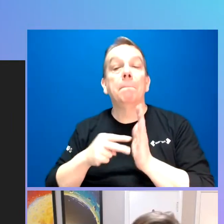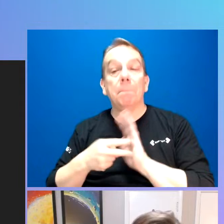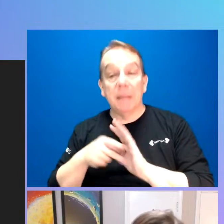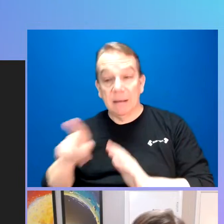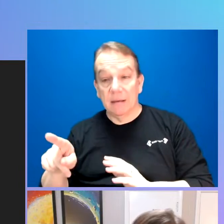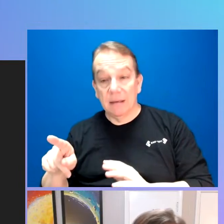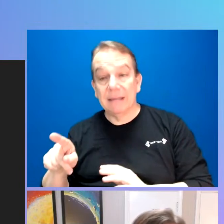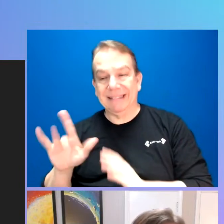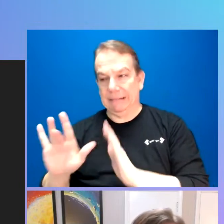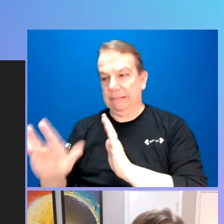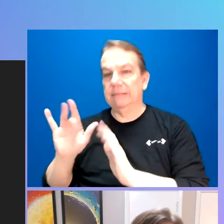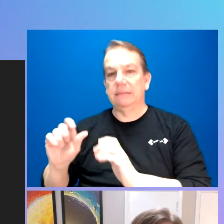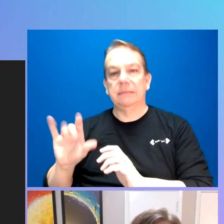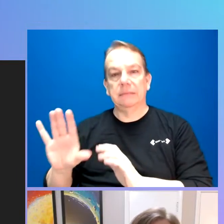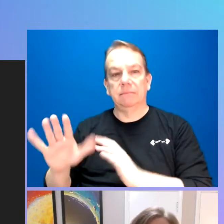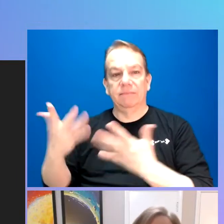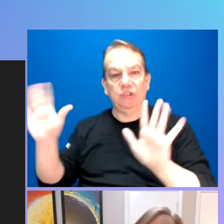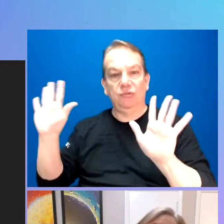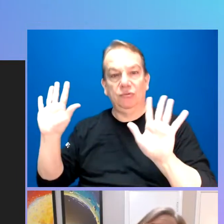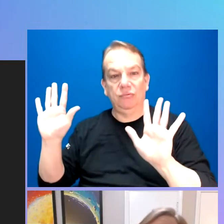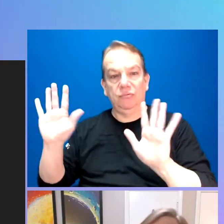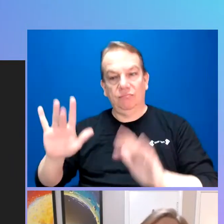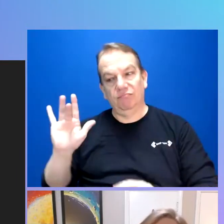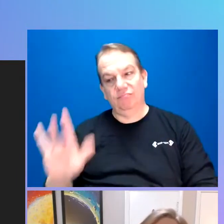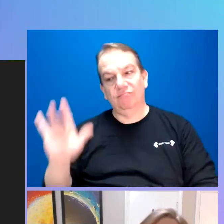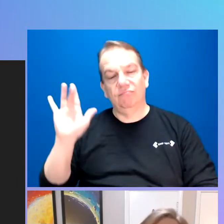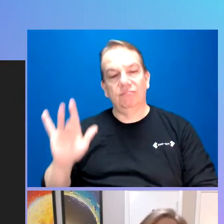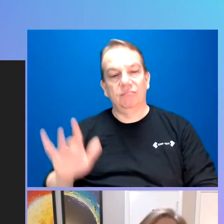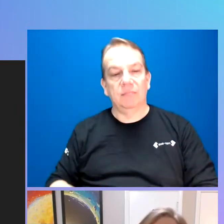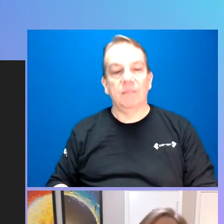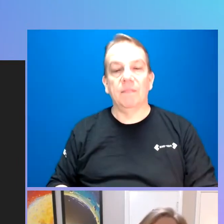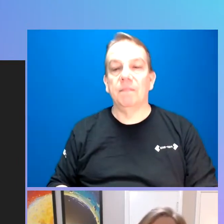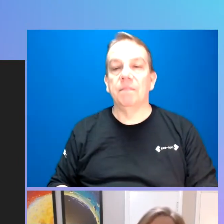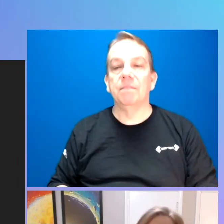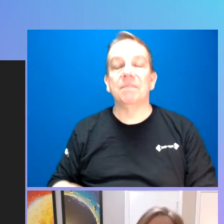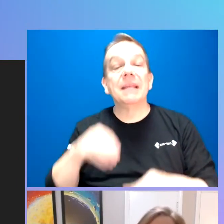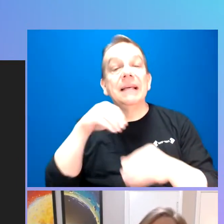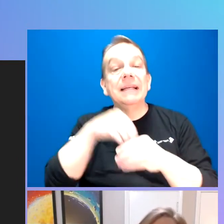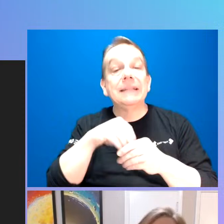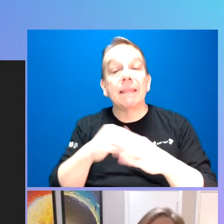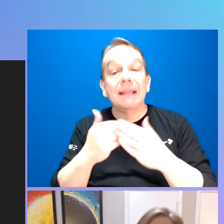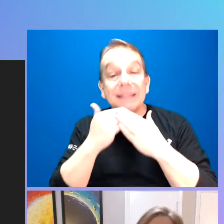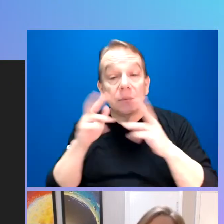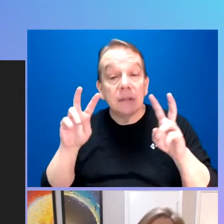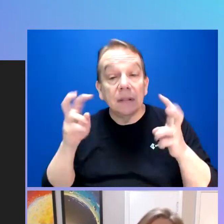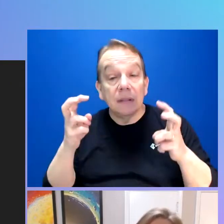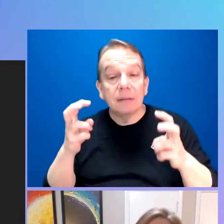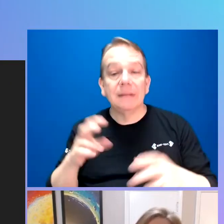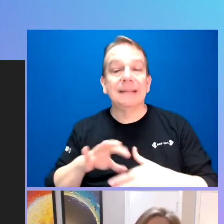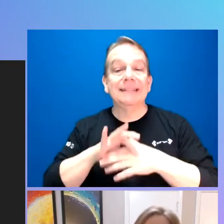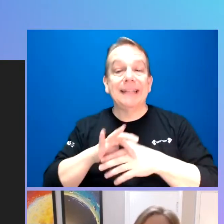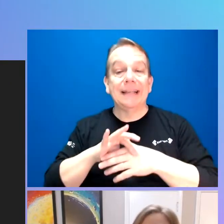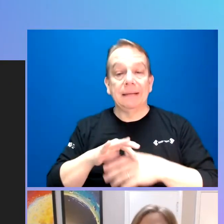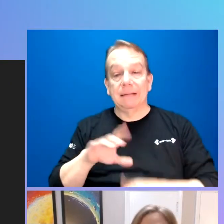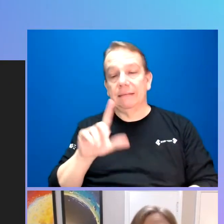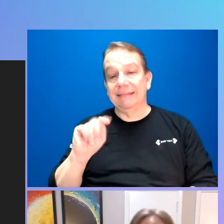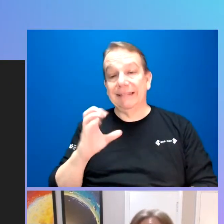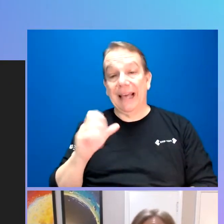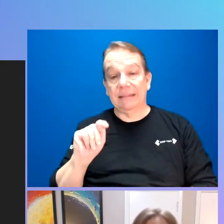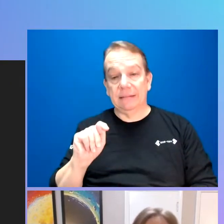selected. Finally, inside the sandwich, I noticed the text